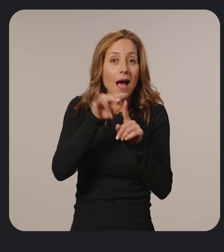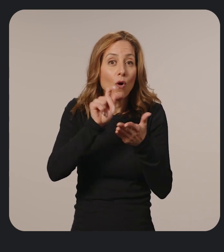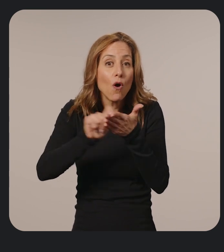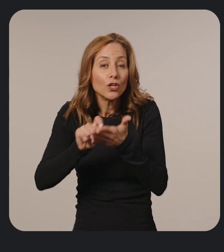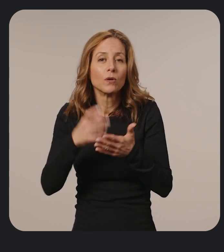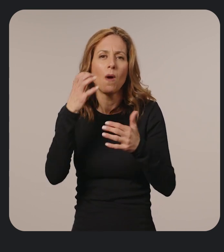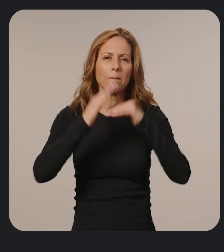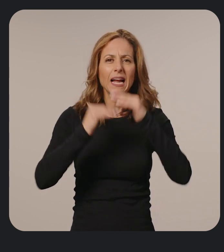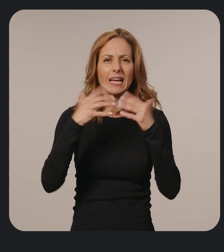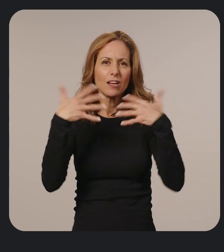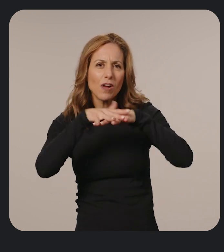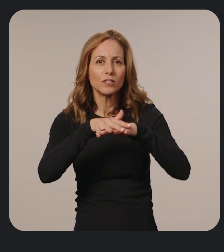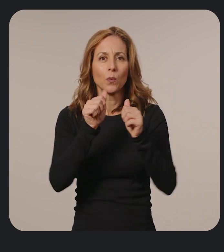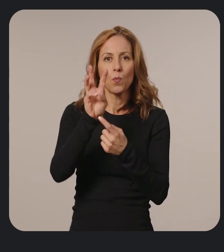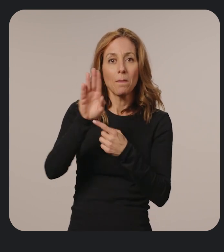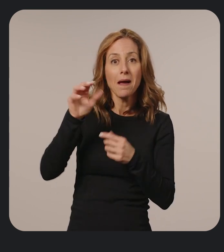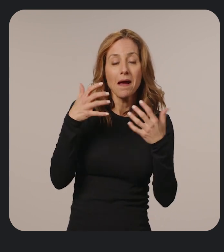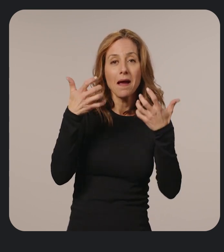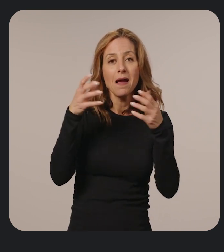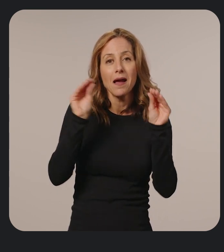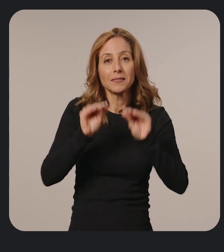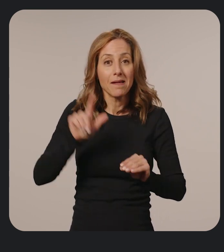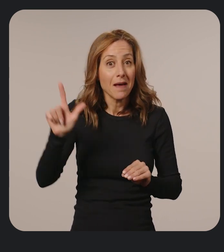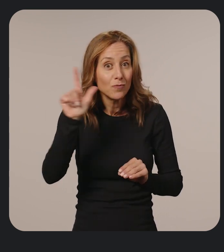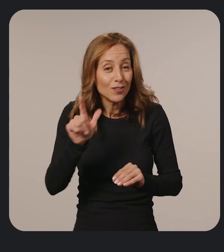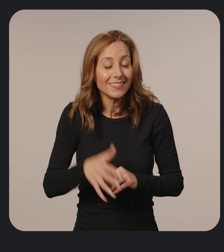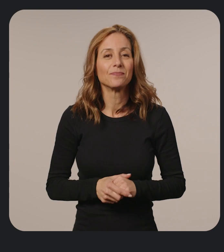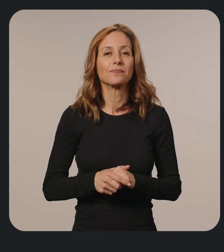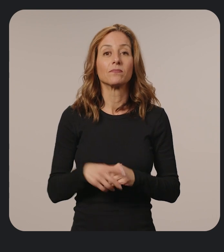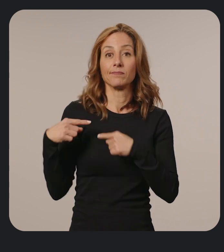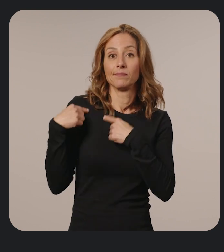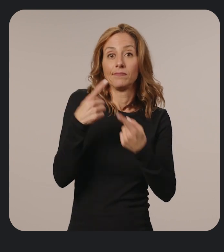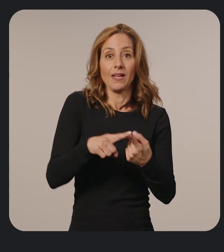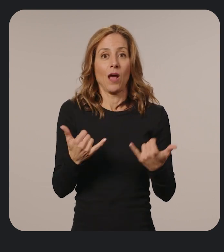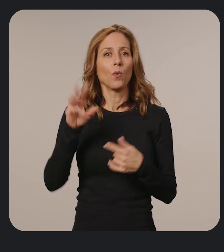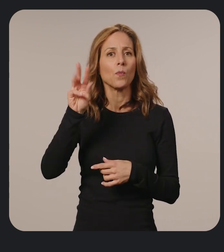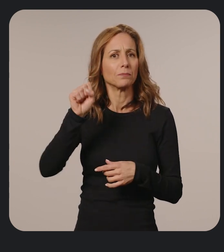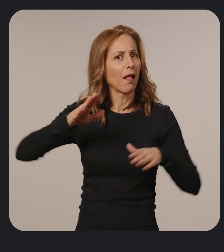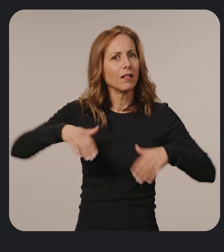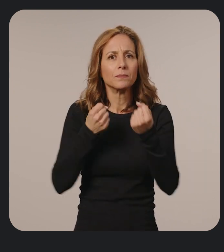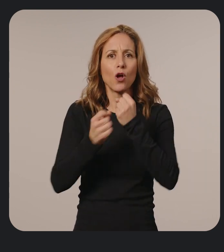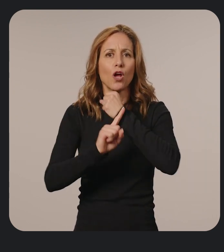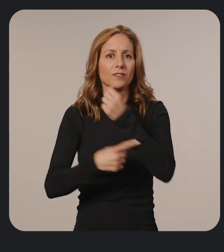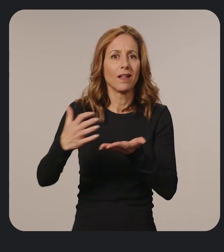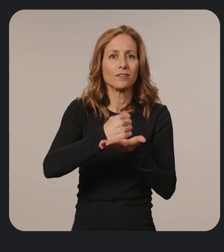authors who want to build integrations with WebAssembly libraries. Up until now, though, Wasm hasn't supported garbage collection, which